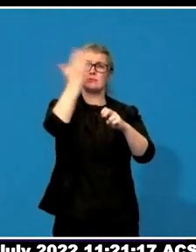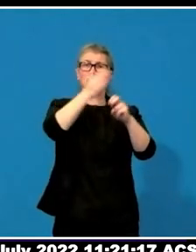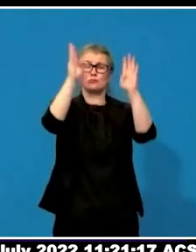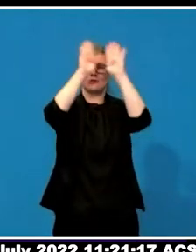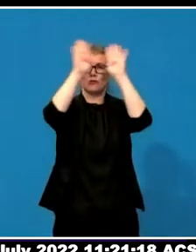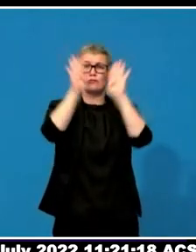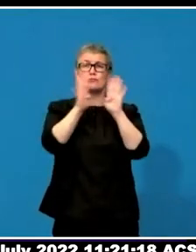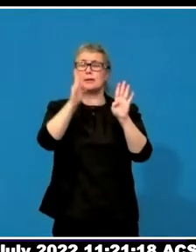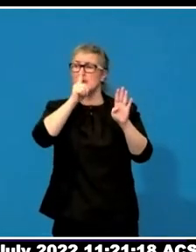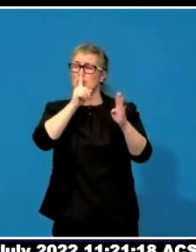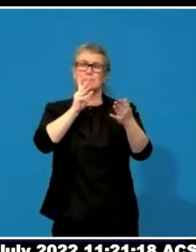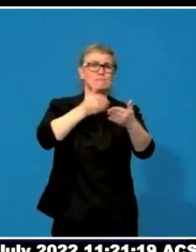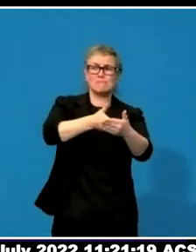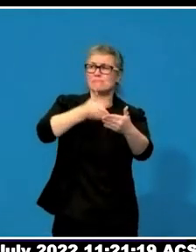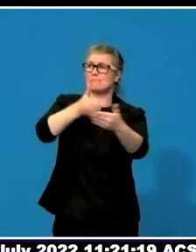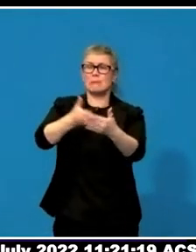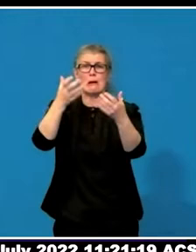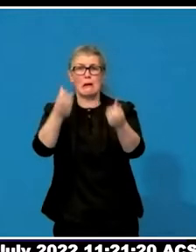NDIS and disability services in remote communities.